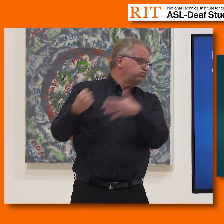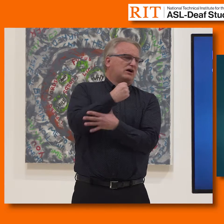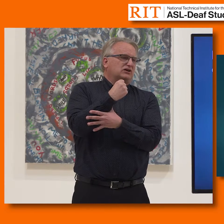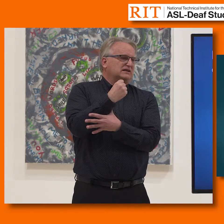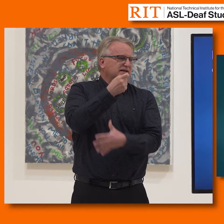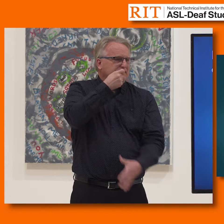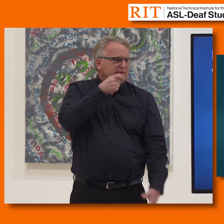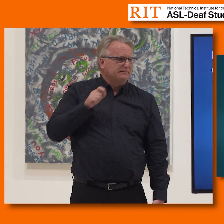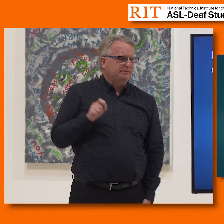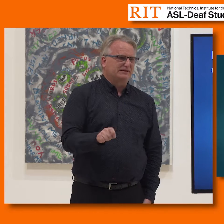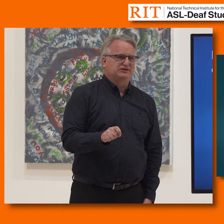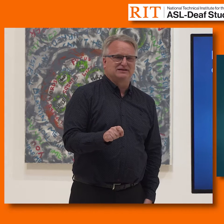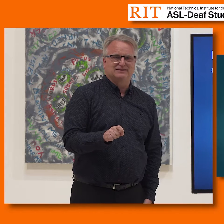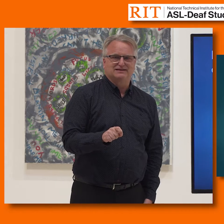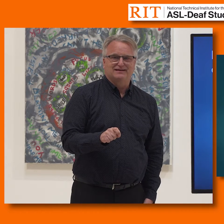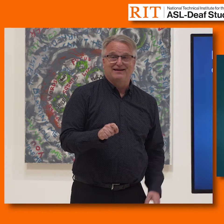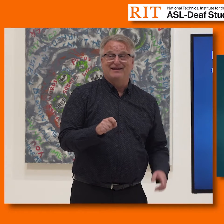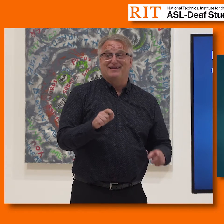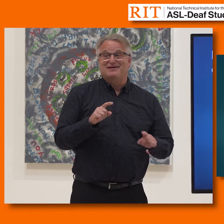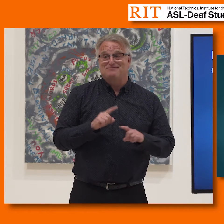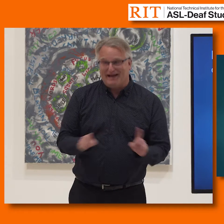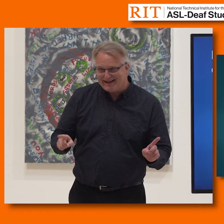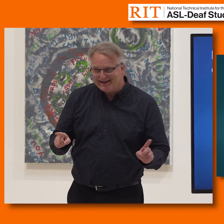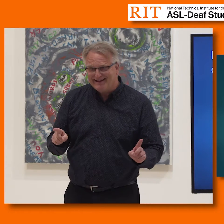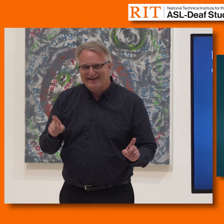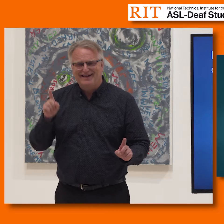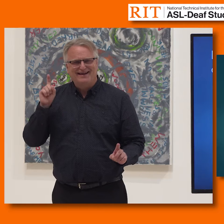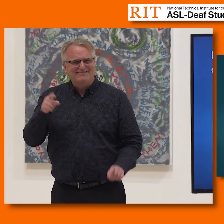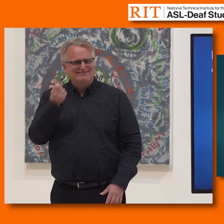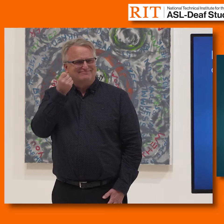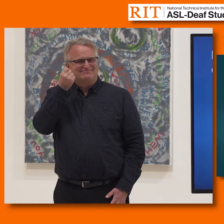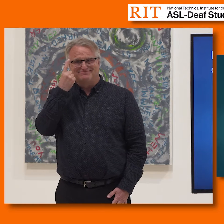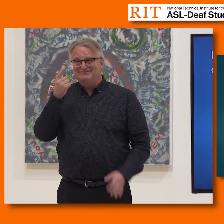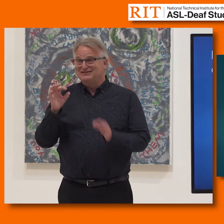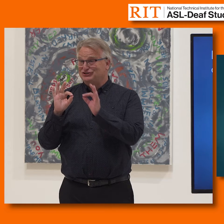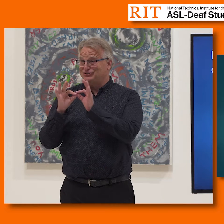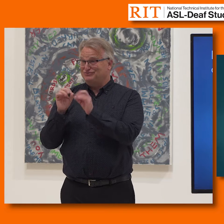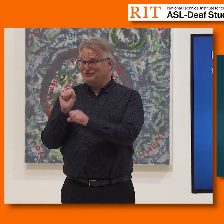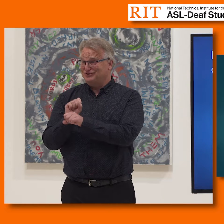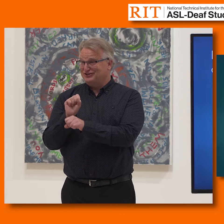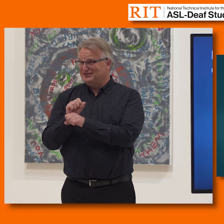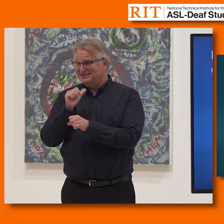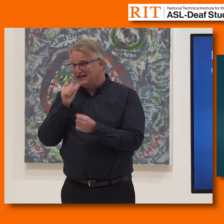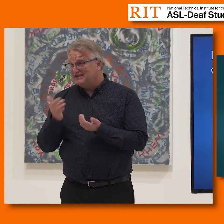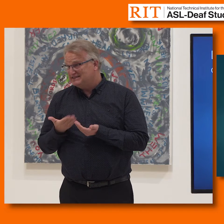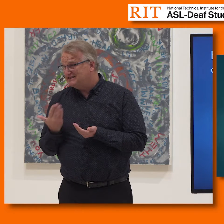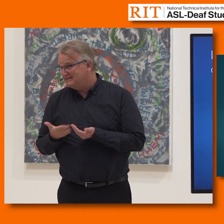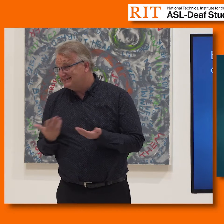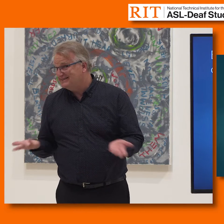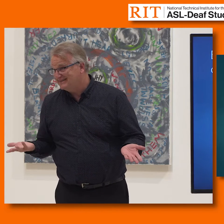where the priority is working with the Deaf person, not having it focused so much on the interpreters.